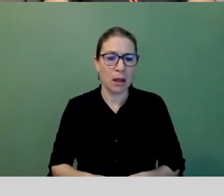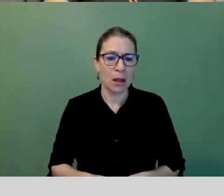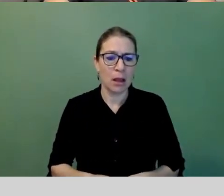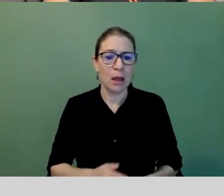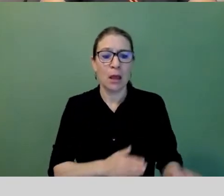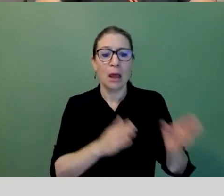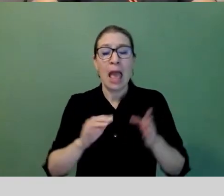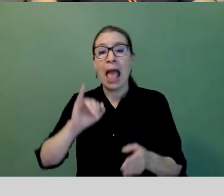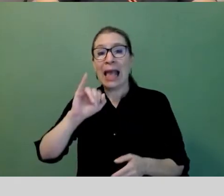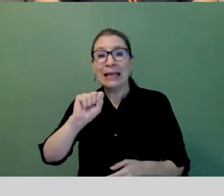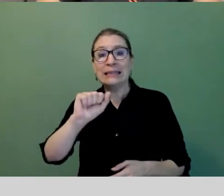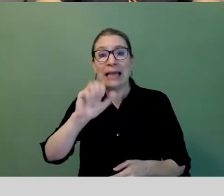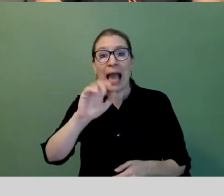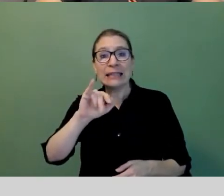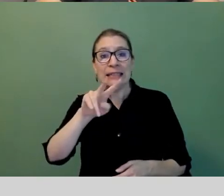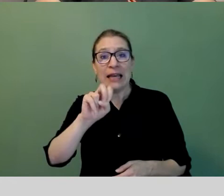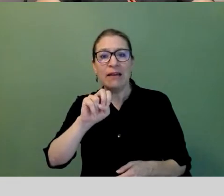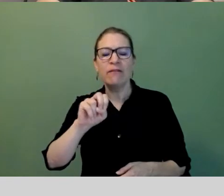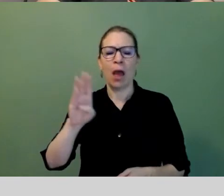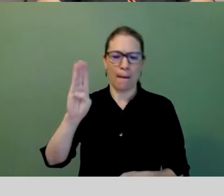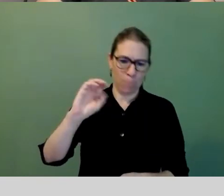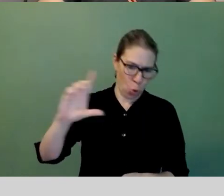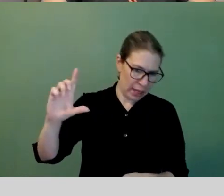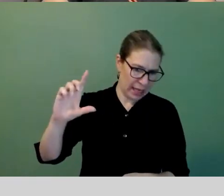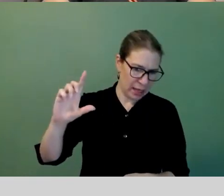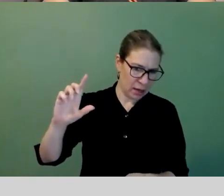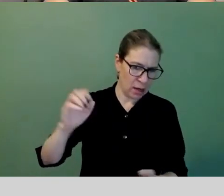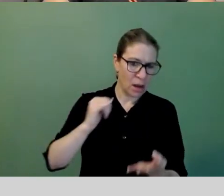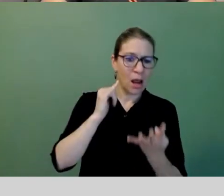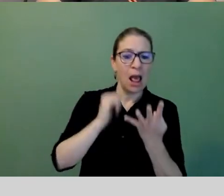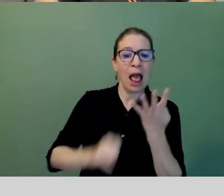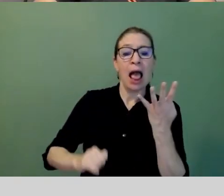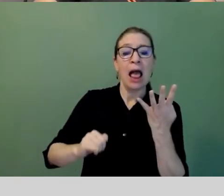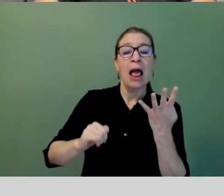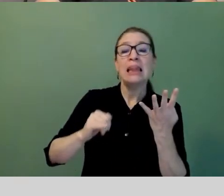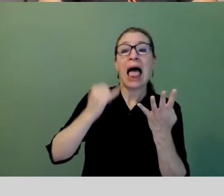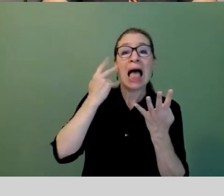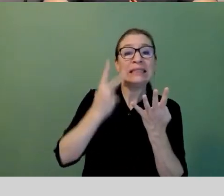Now Is active is boolean. Last seen is datetime.